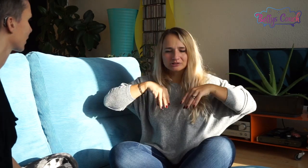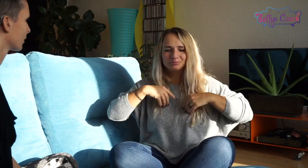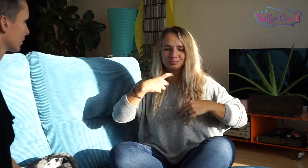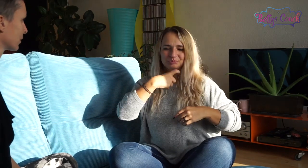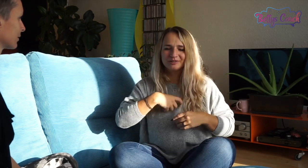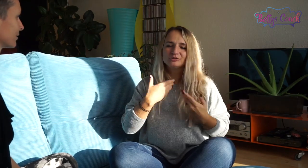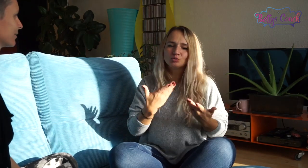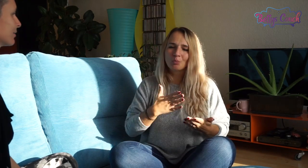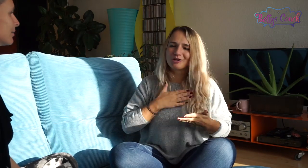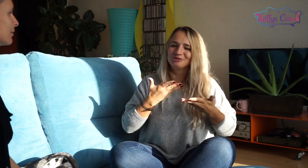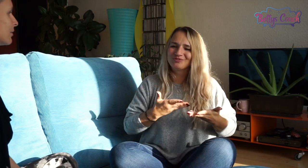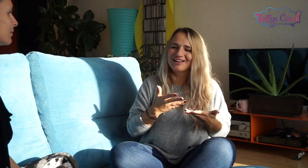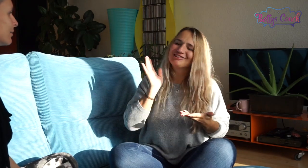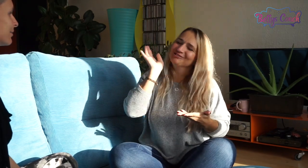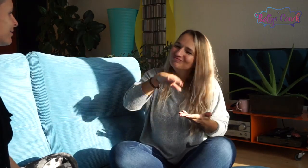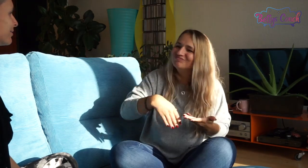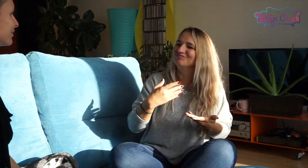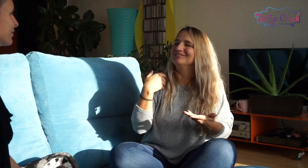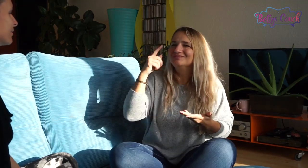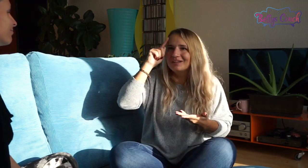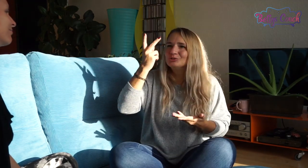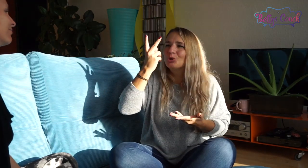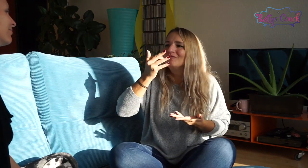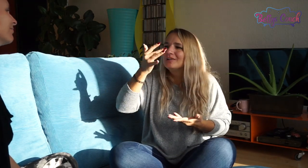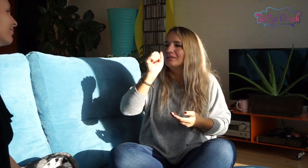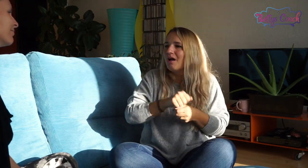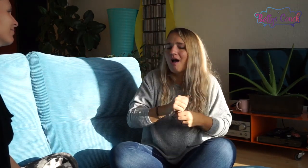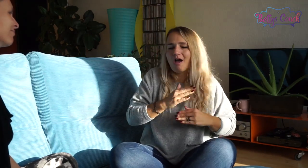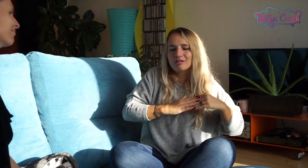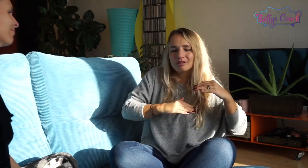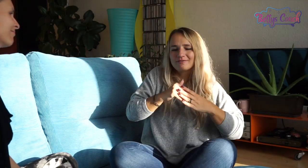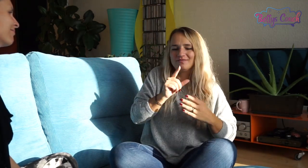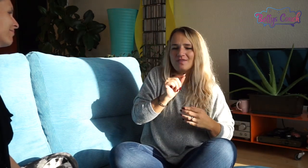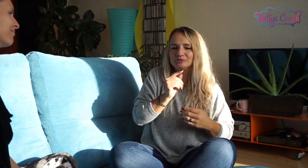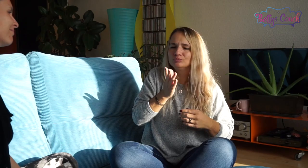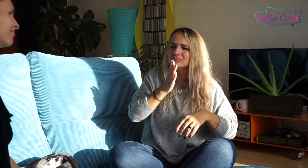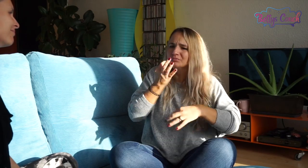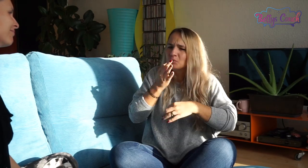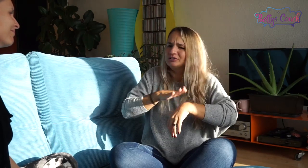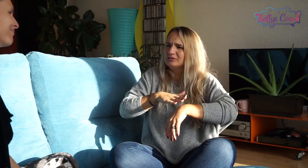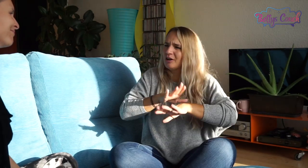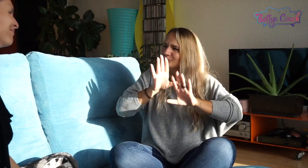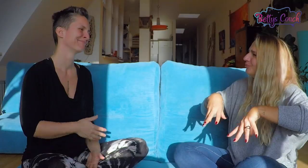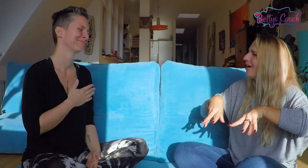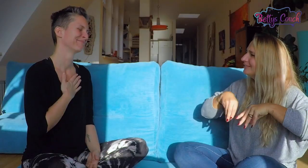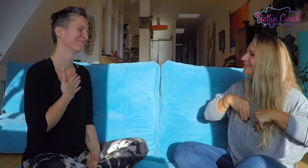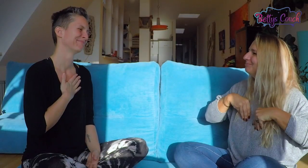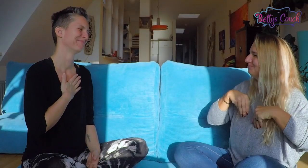If I accept myself as a person including my weaknesses, it doesn't matter. I am confident that I can do it someday. Everything needs it's time. I accept that.